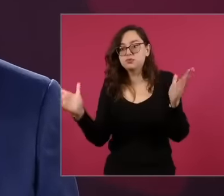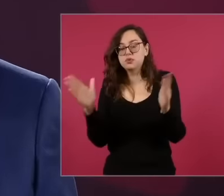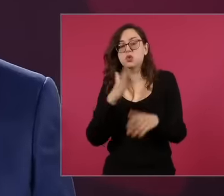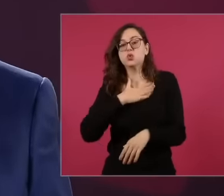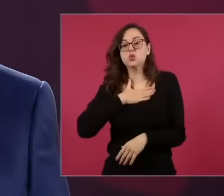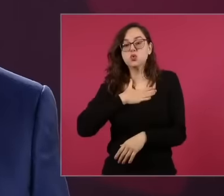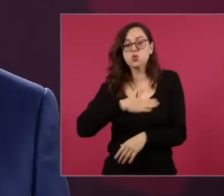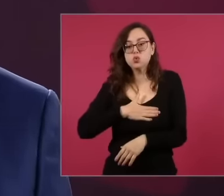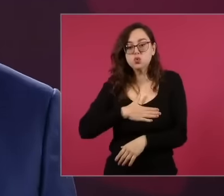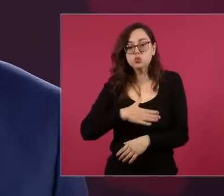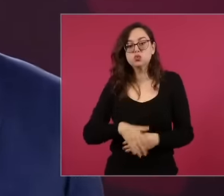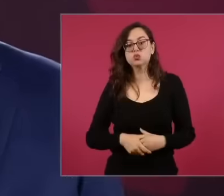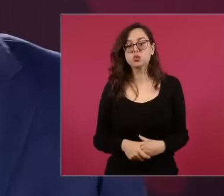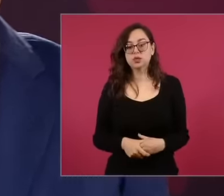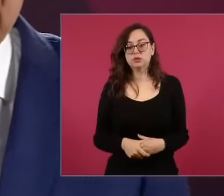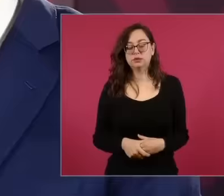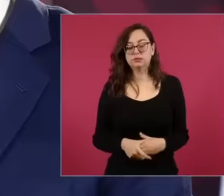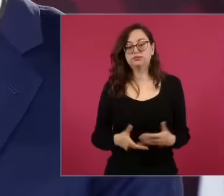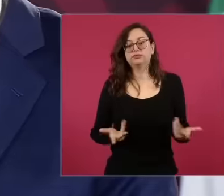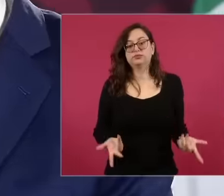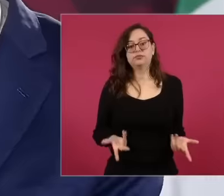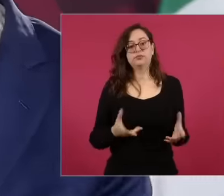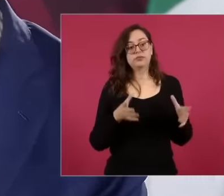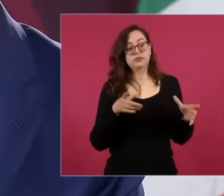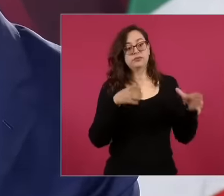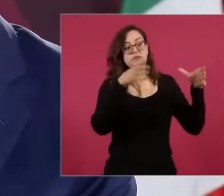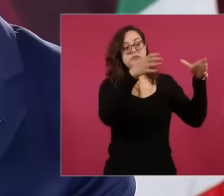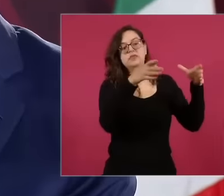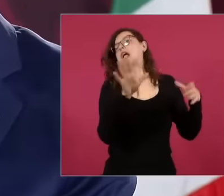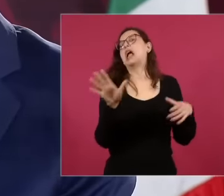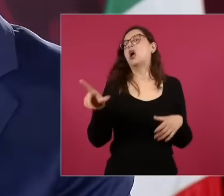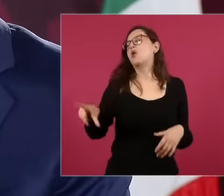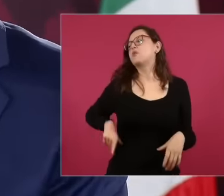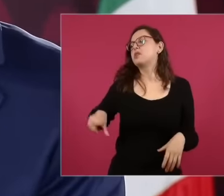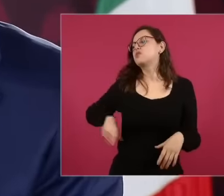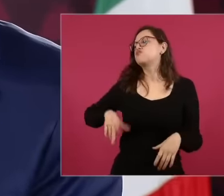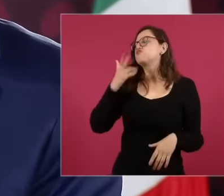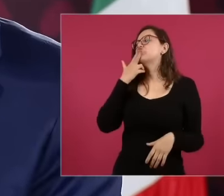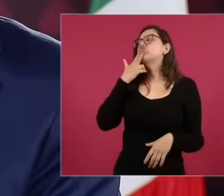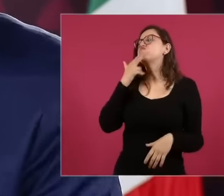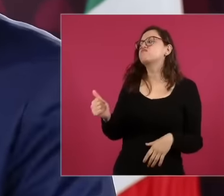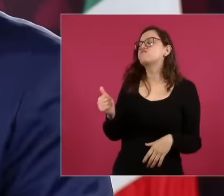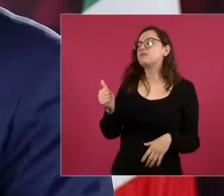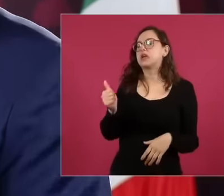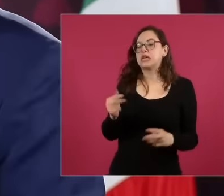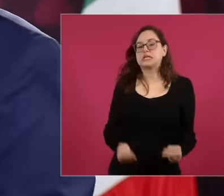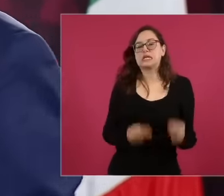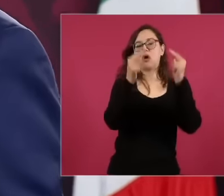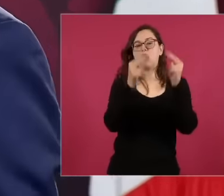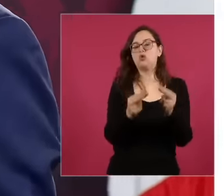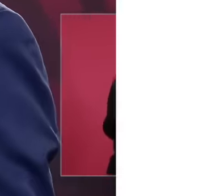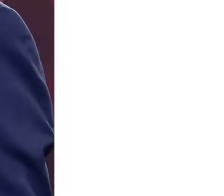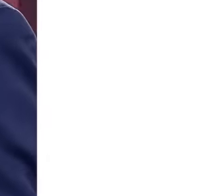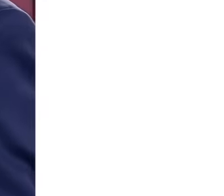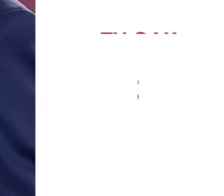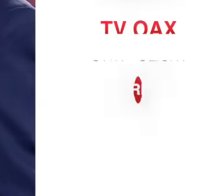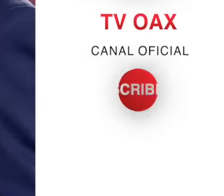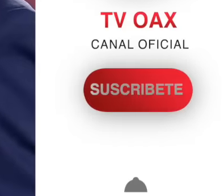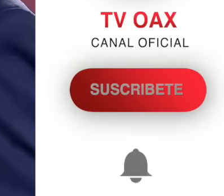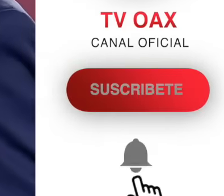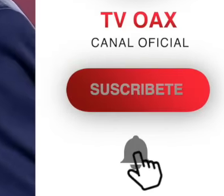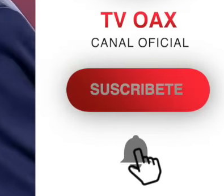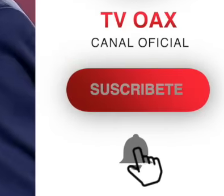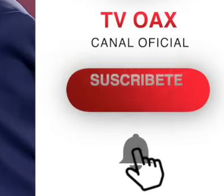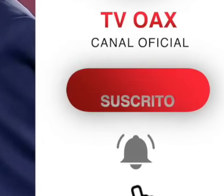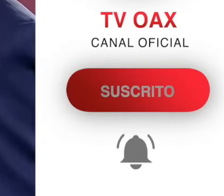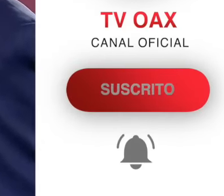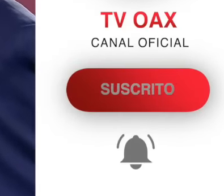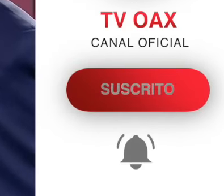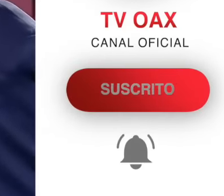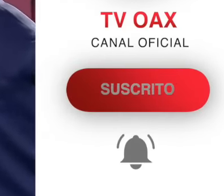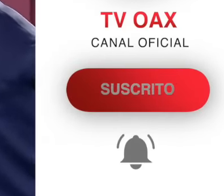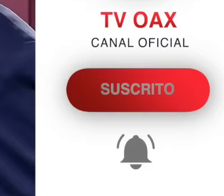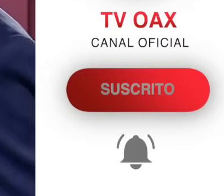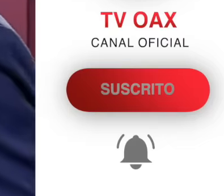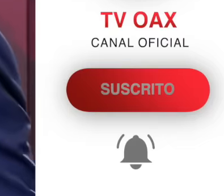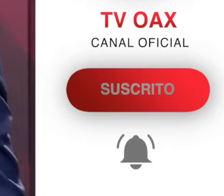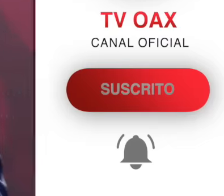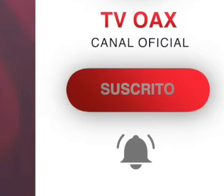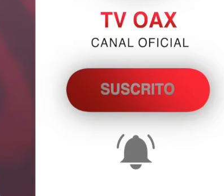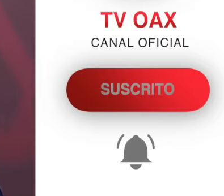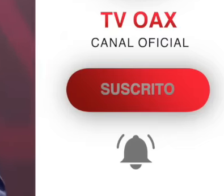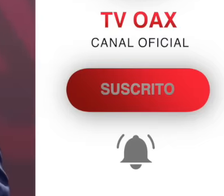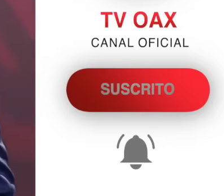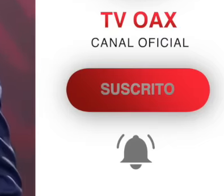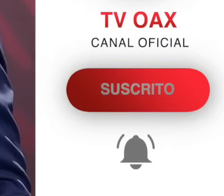that the state must be diluted to the market all of this was repeated by these intellectuals organic